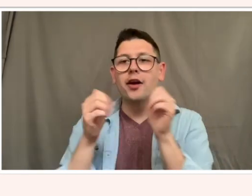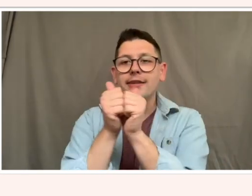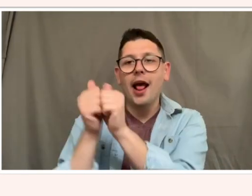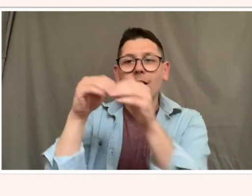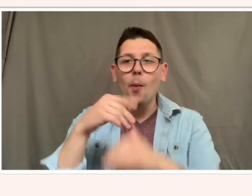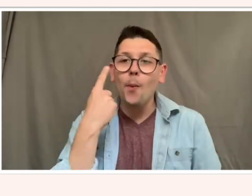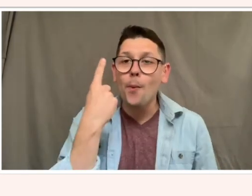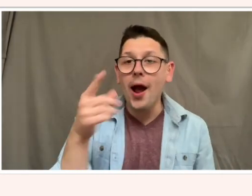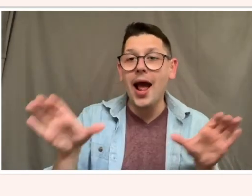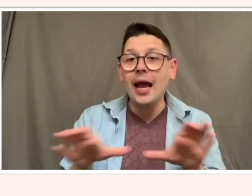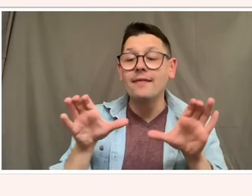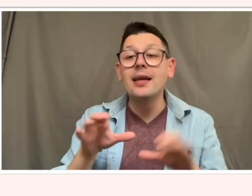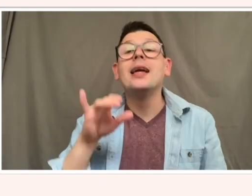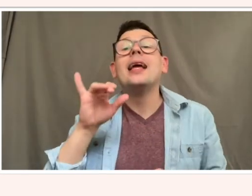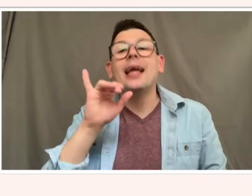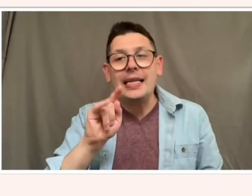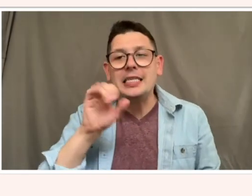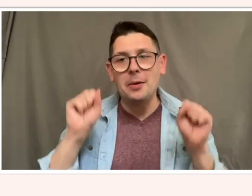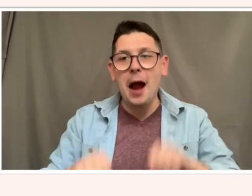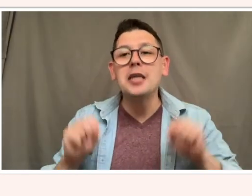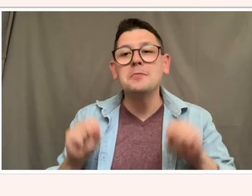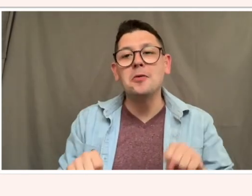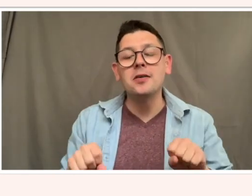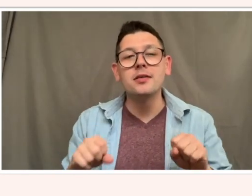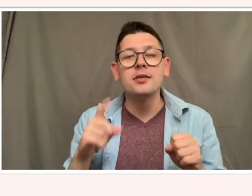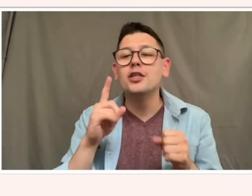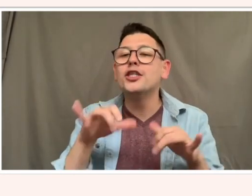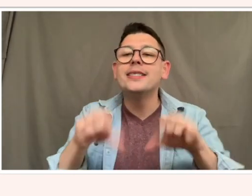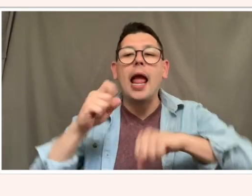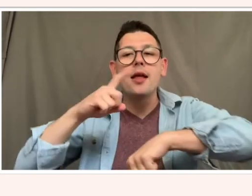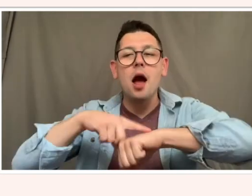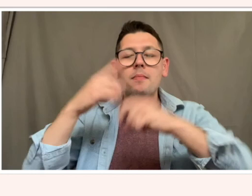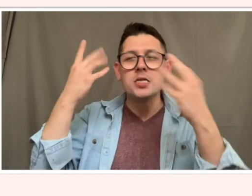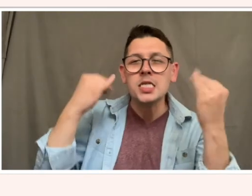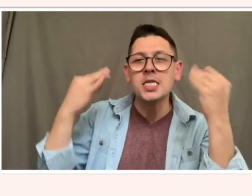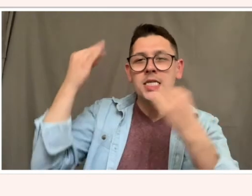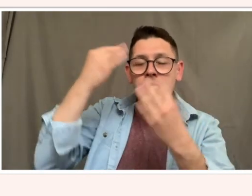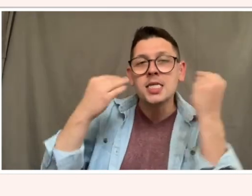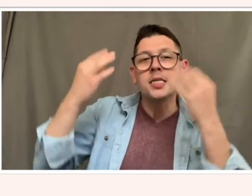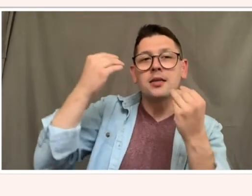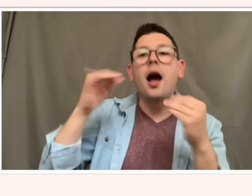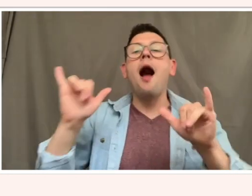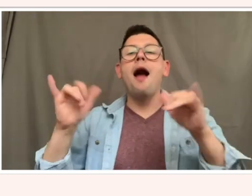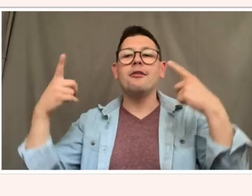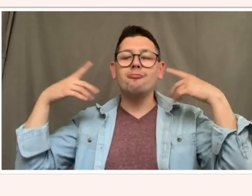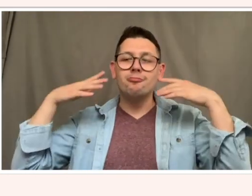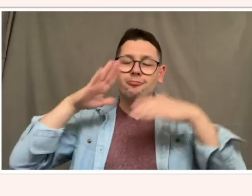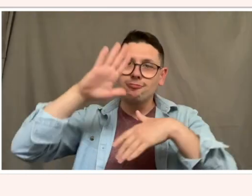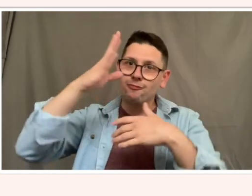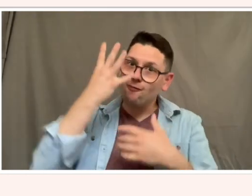so we were all using this one activity together to provide coordinated services so it is possible;